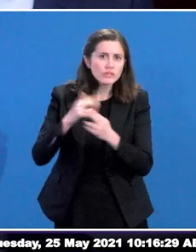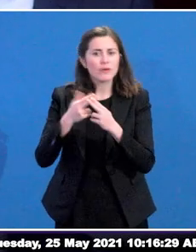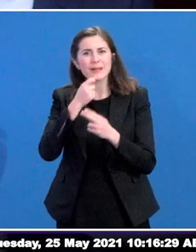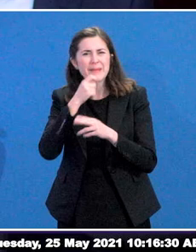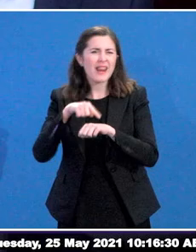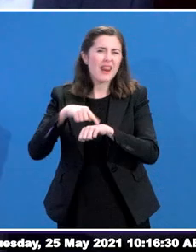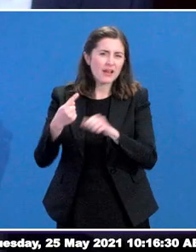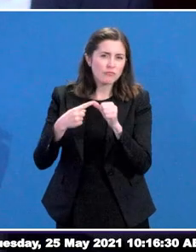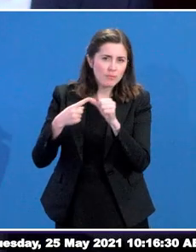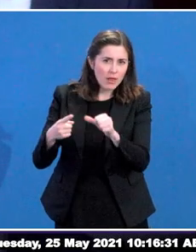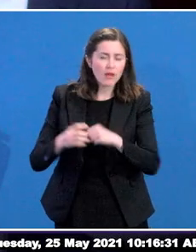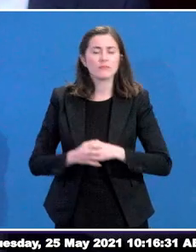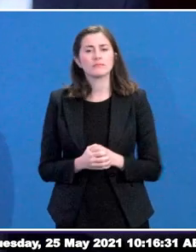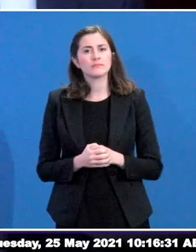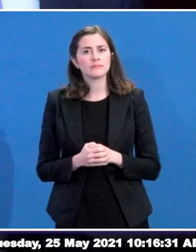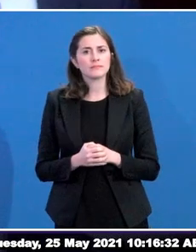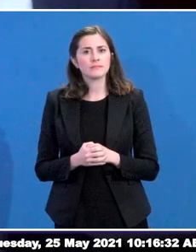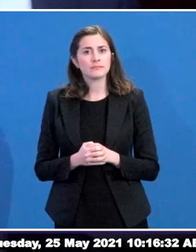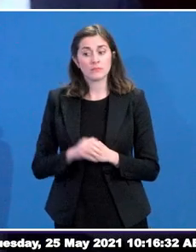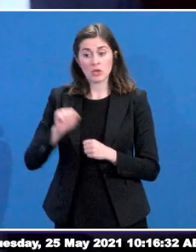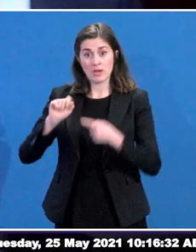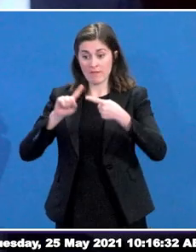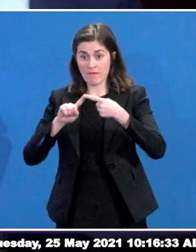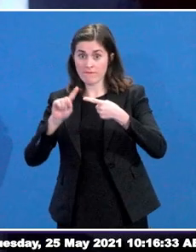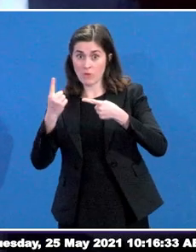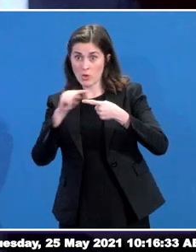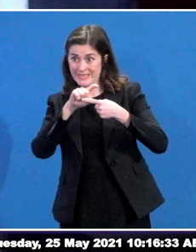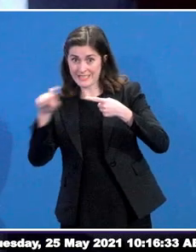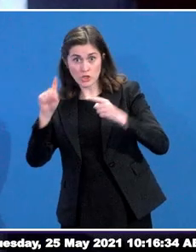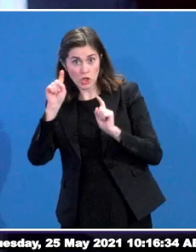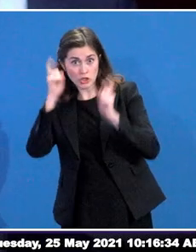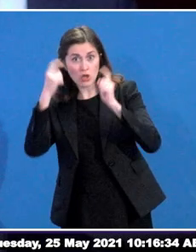and says, "With reference to your first concern, I reiterate SP1